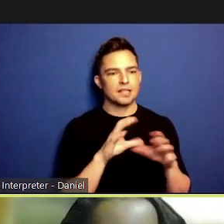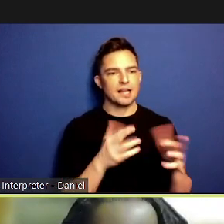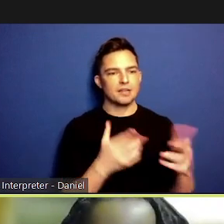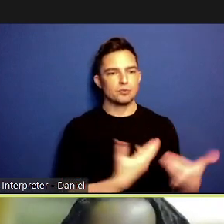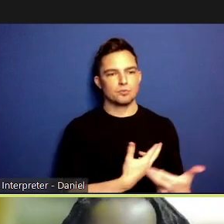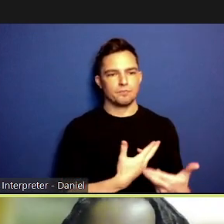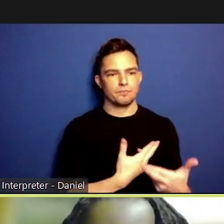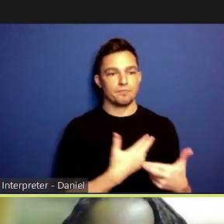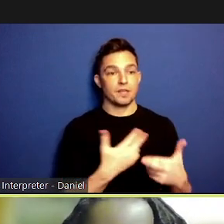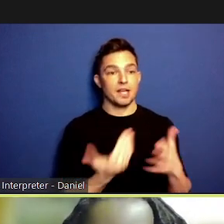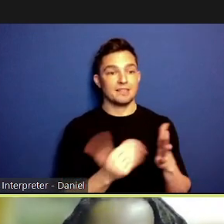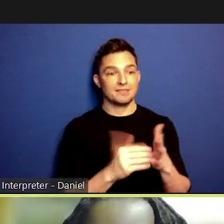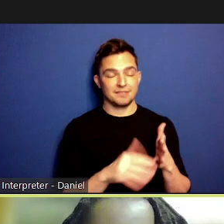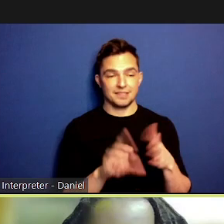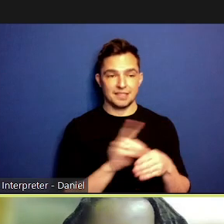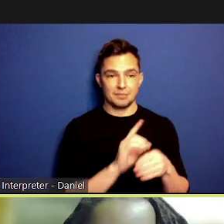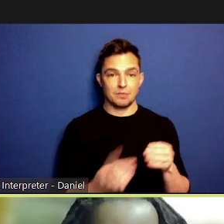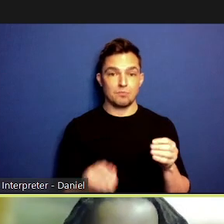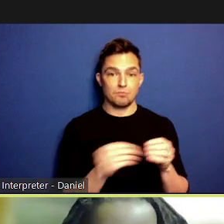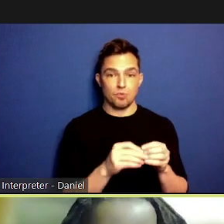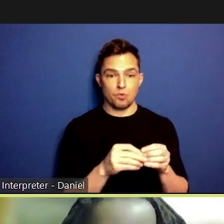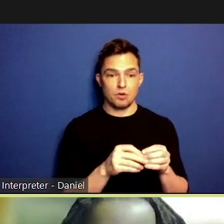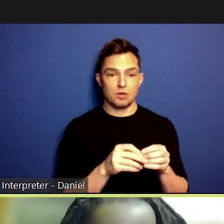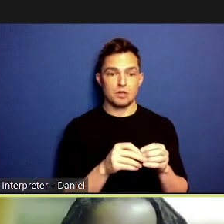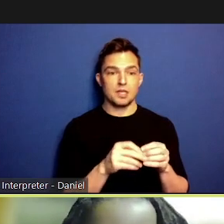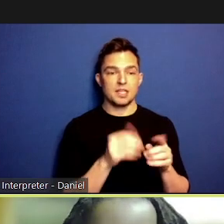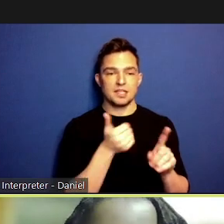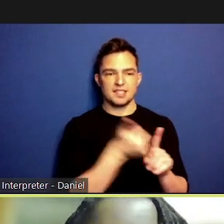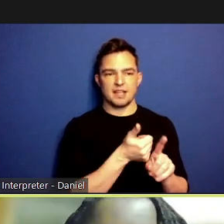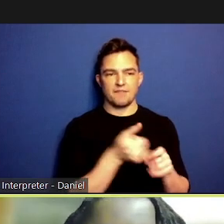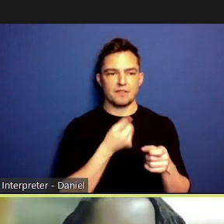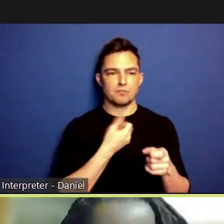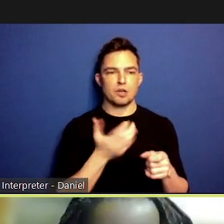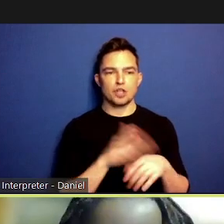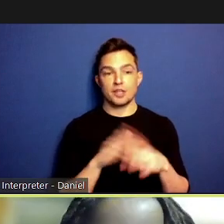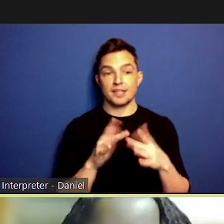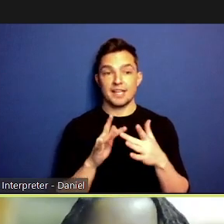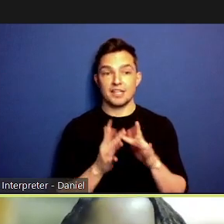further disciplined for his self-expression on the internet, but also for his ability